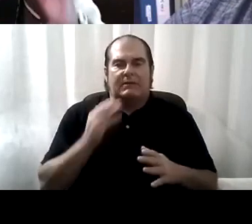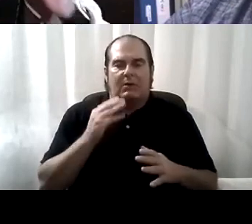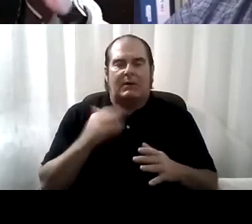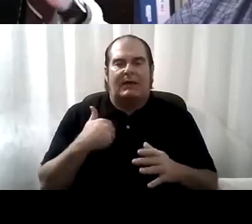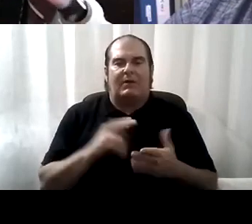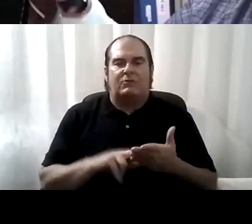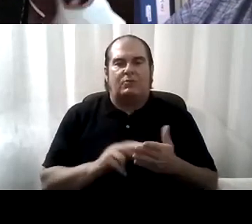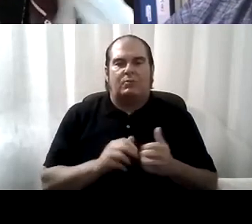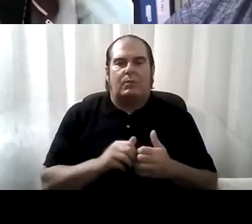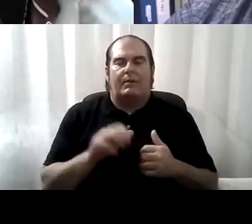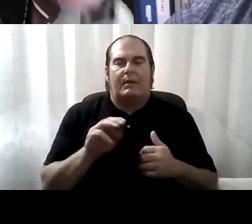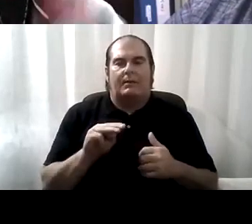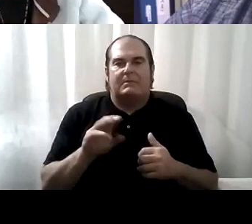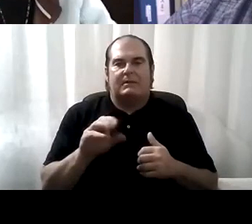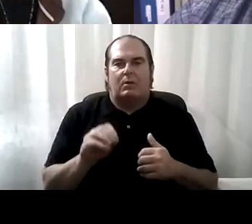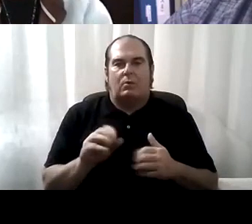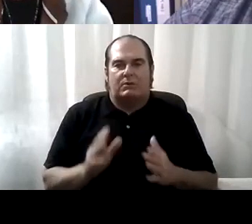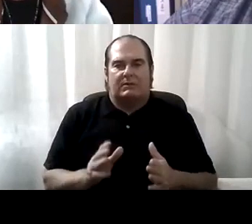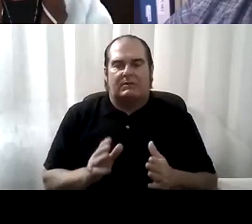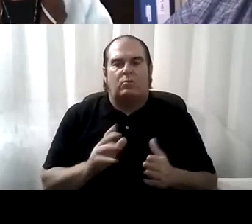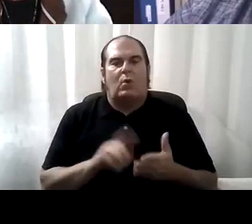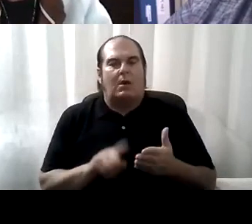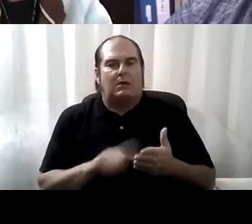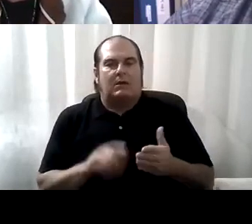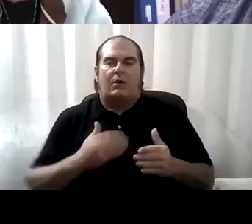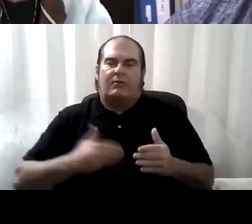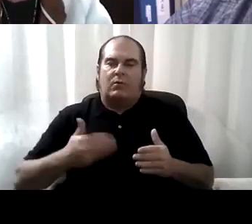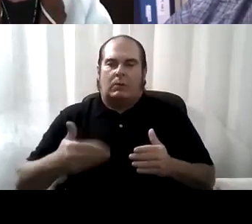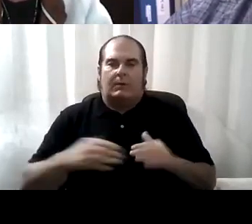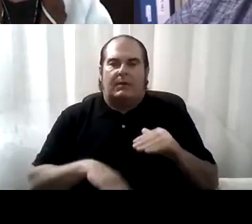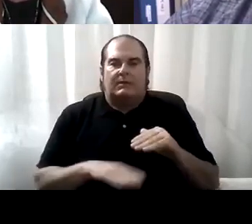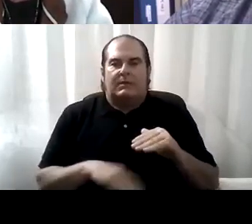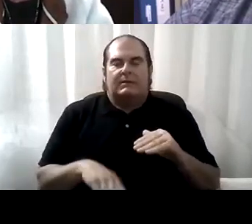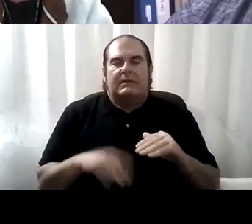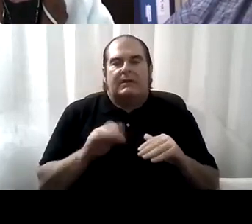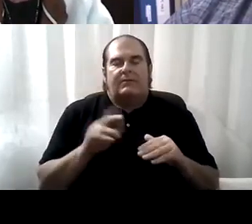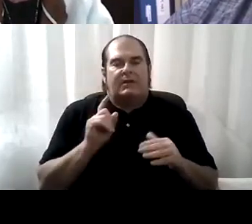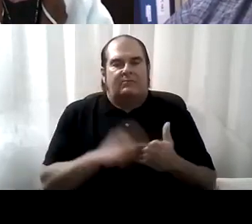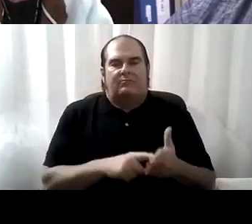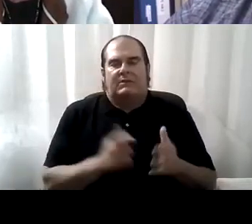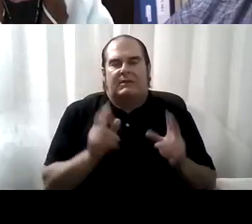audited by the MCOs on a frequent basis, and so if they see issues, they're talking to